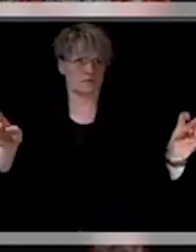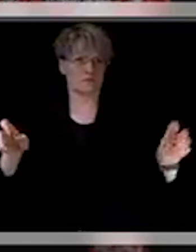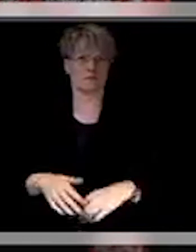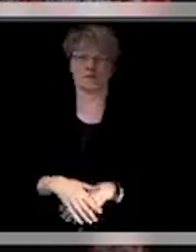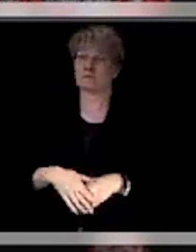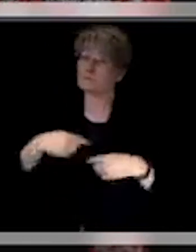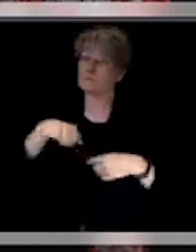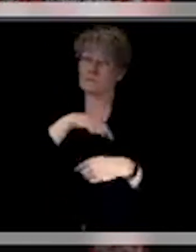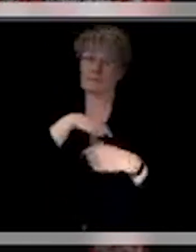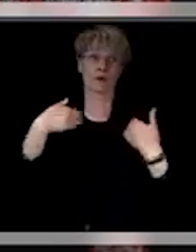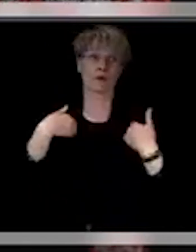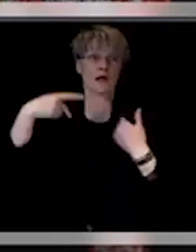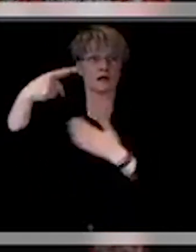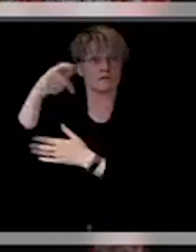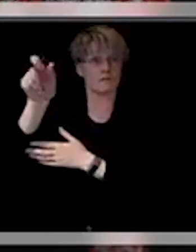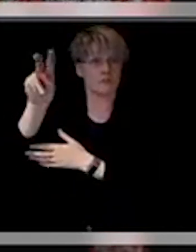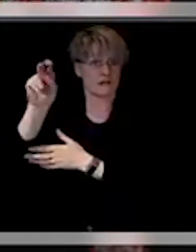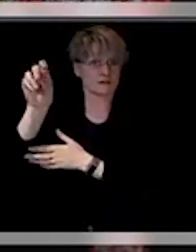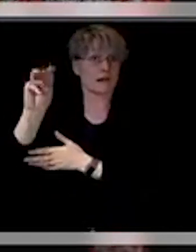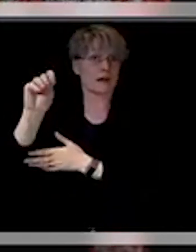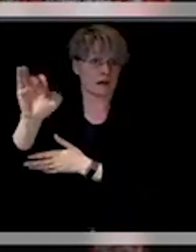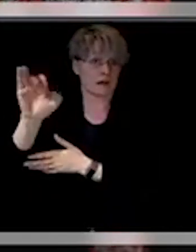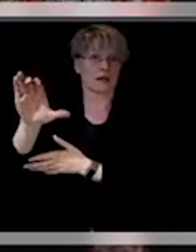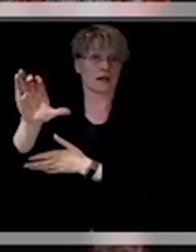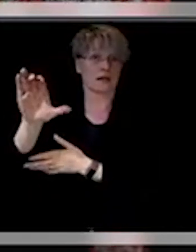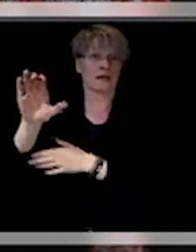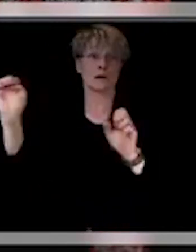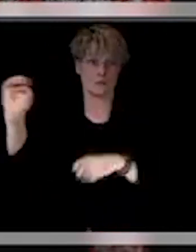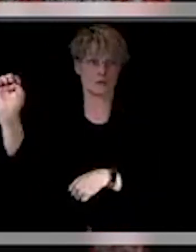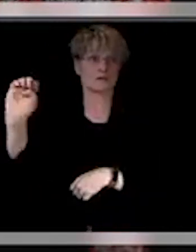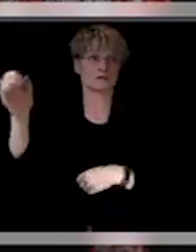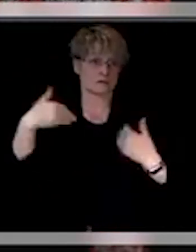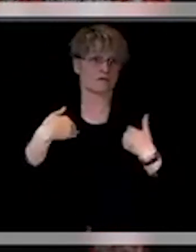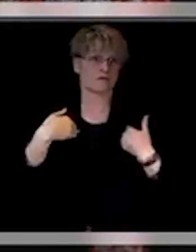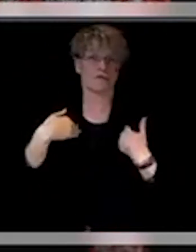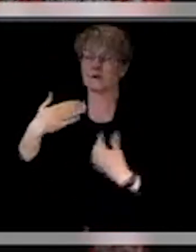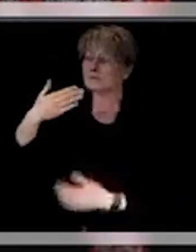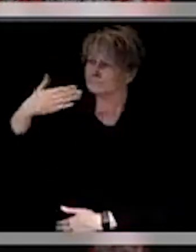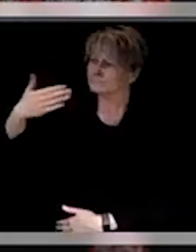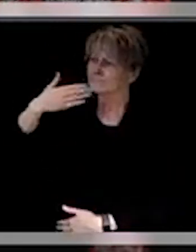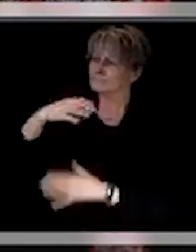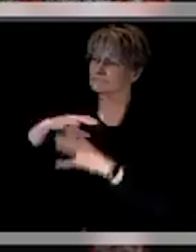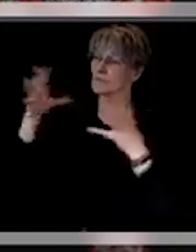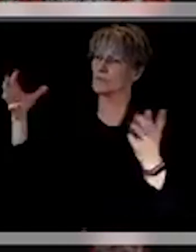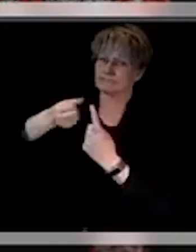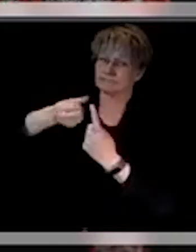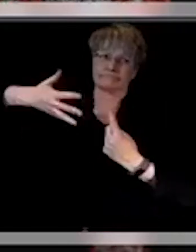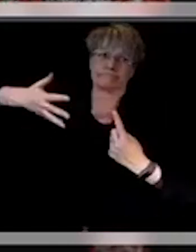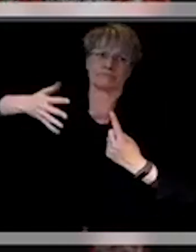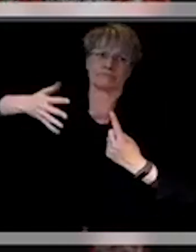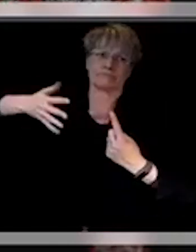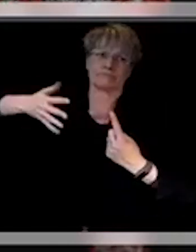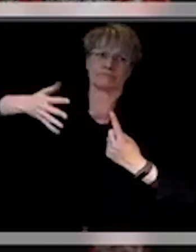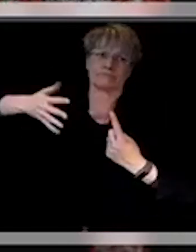Thank you very much for that explanation. Does anybody else have any questions comments?